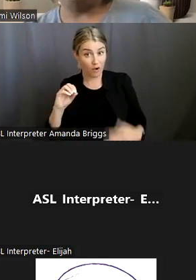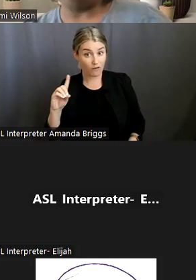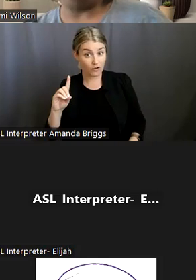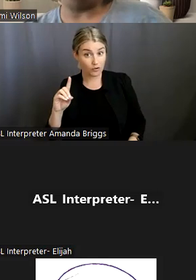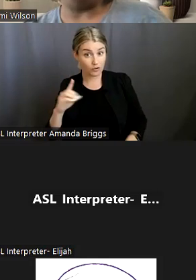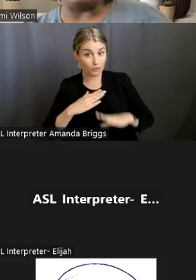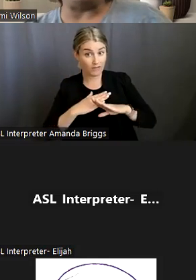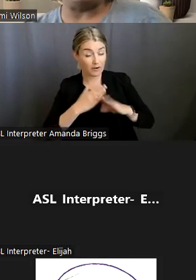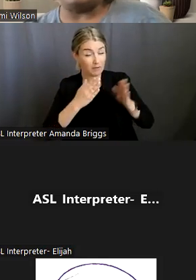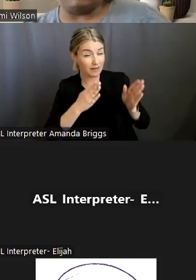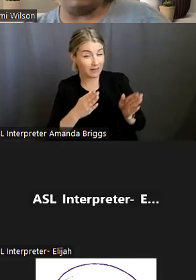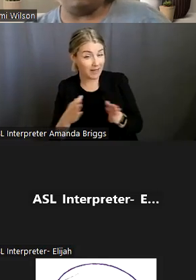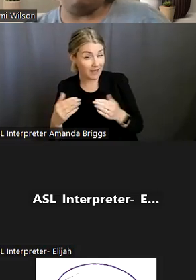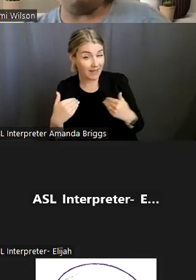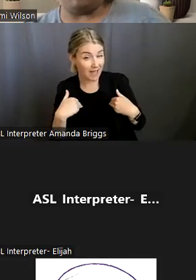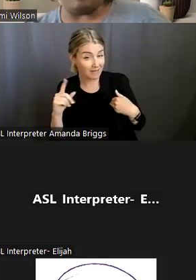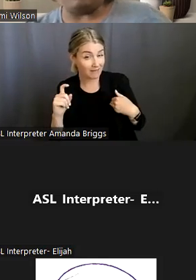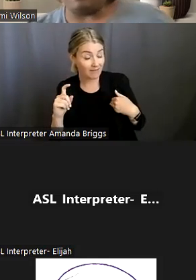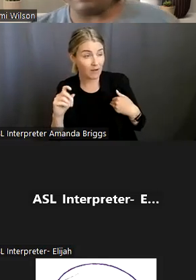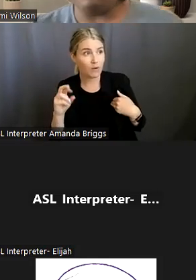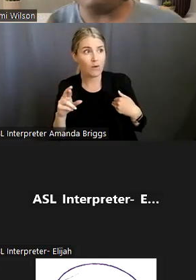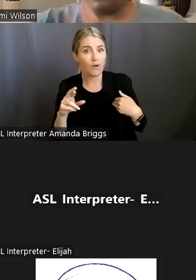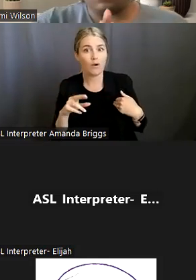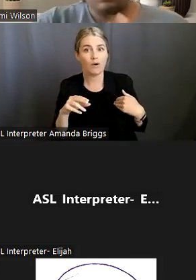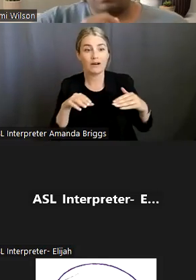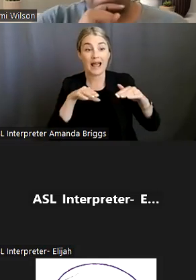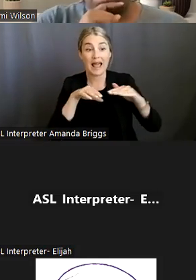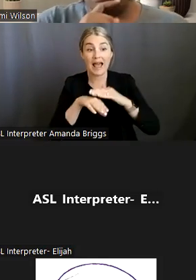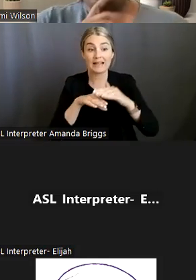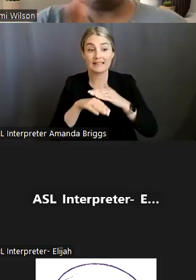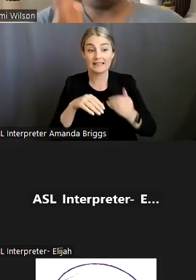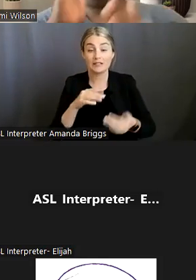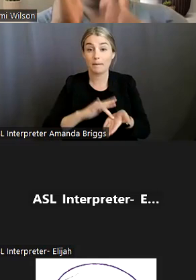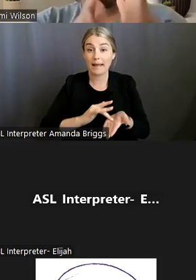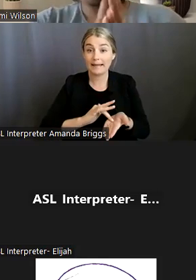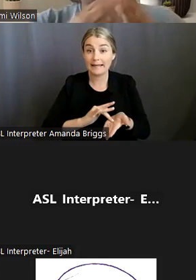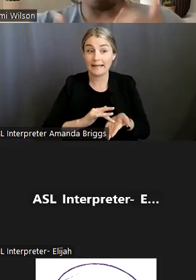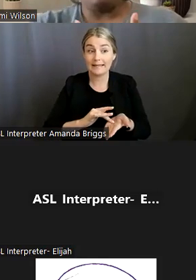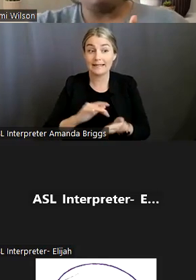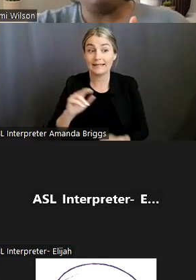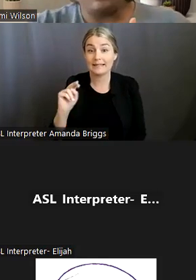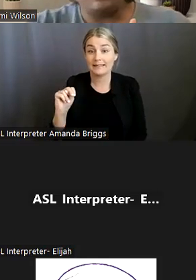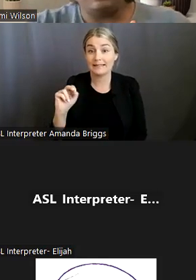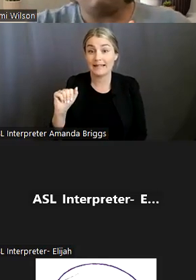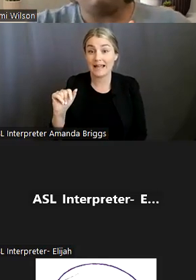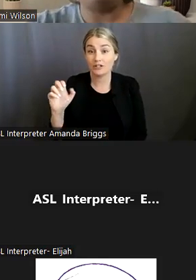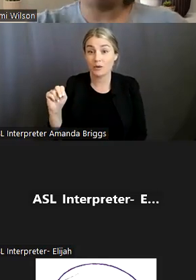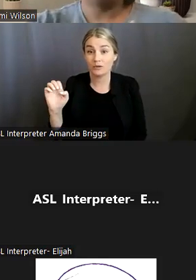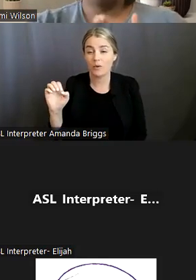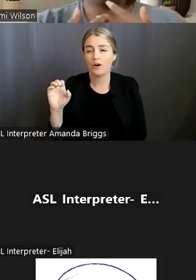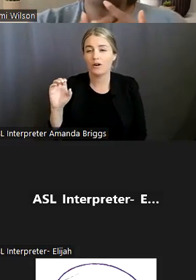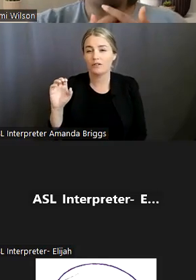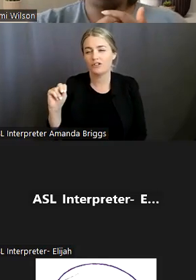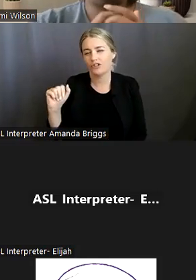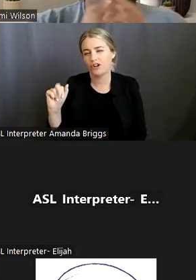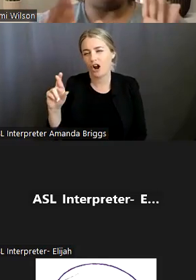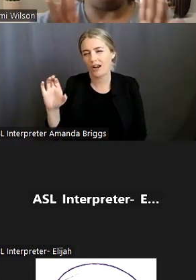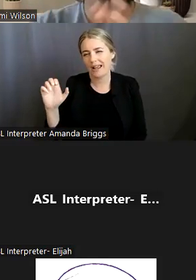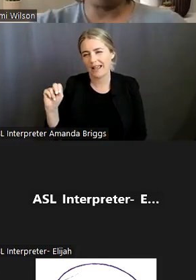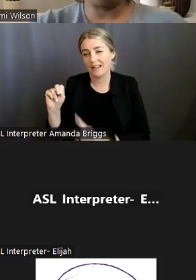Or access to Naloxone or Narcan. I will be referring to Narcan as Naloxone